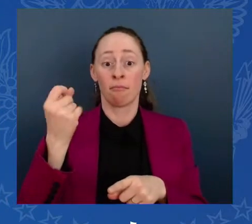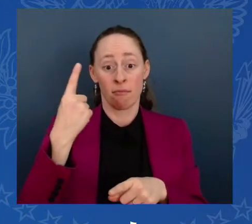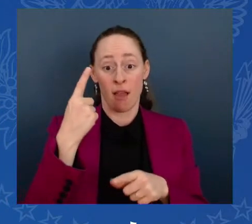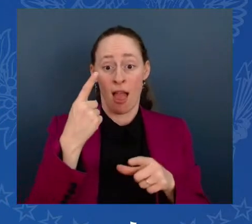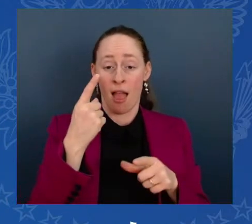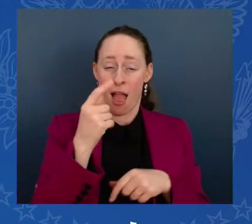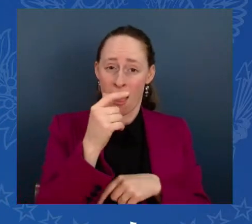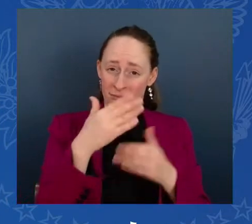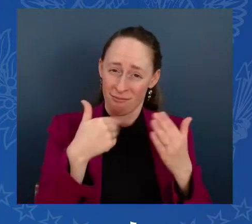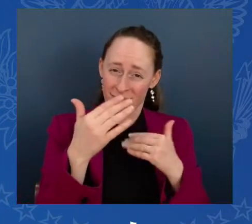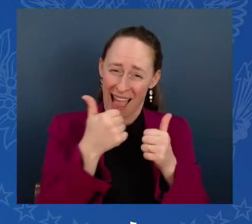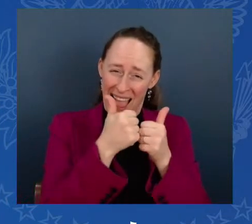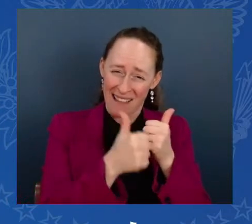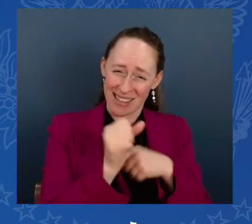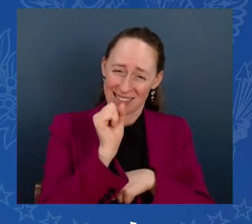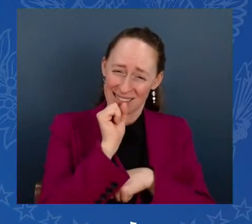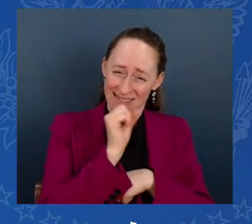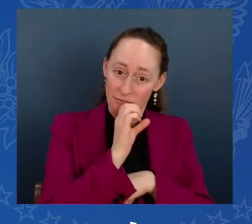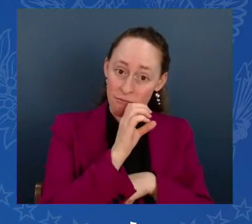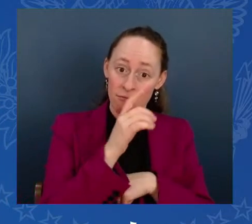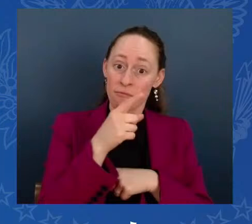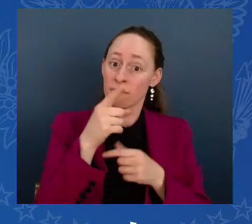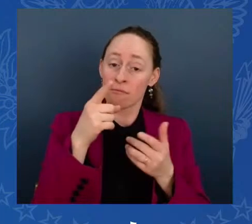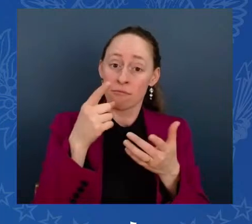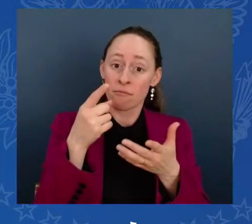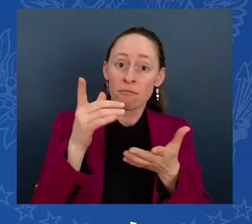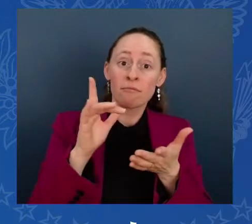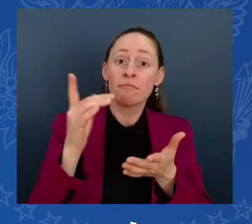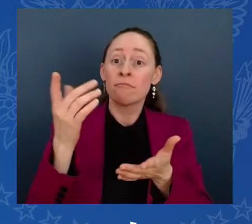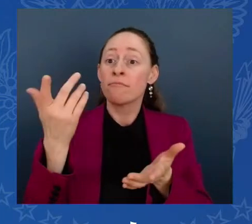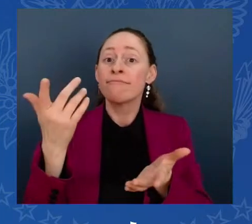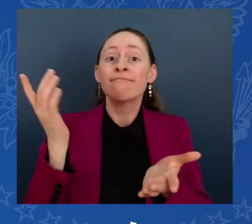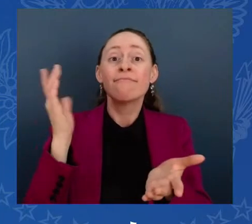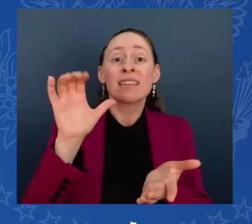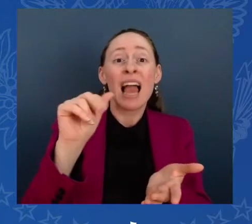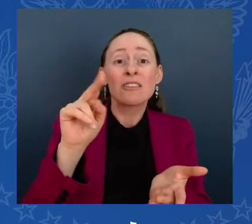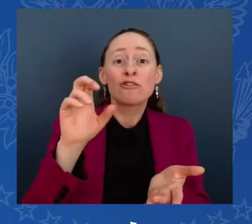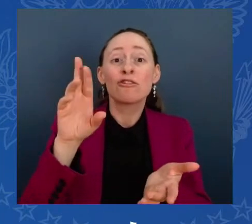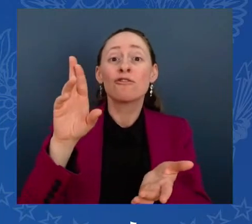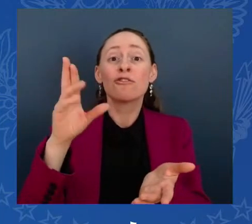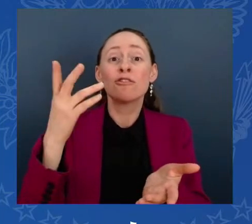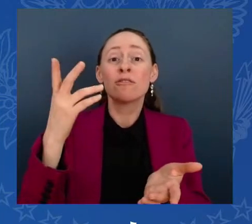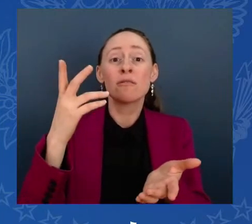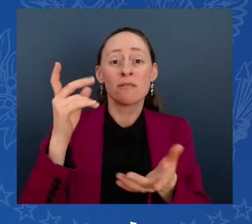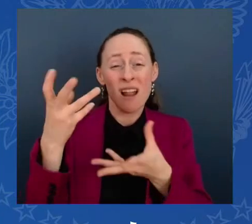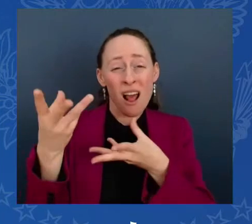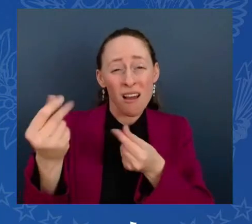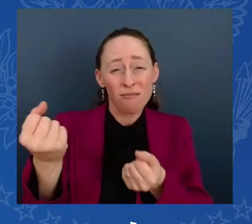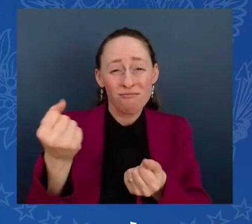are 12,000 bucks a year -- every single penny they spend, they never have to spend more than $2,000